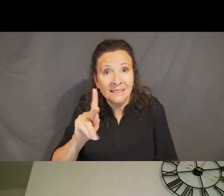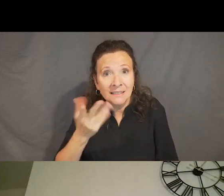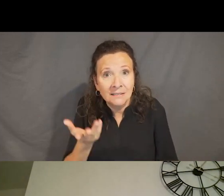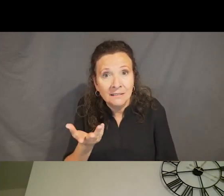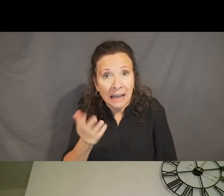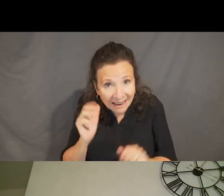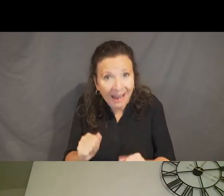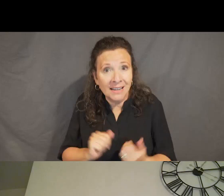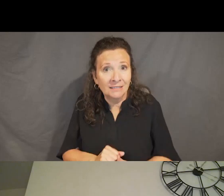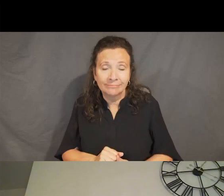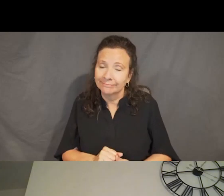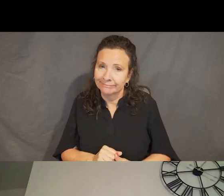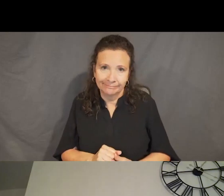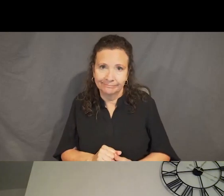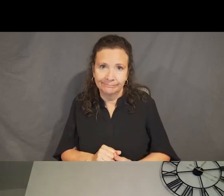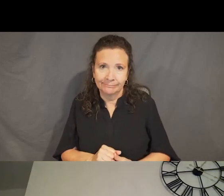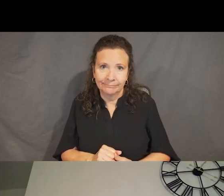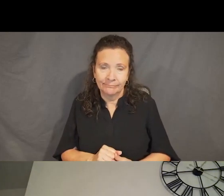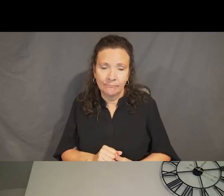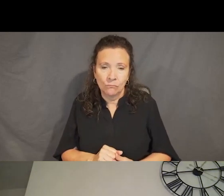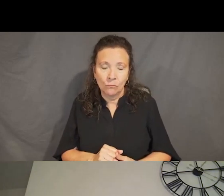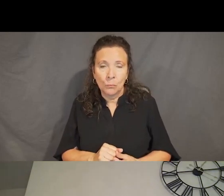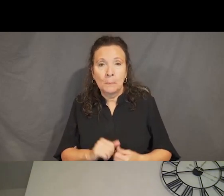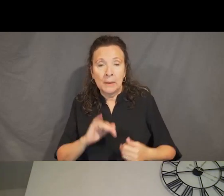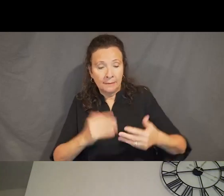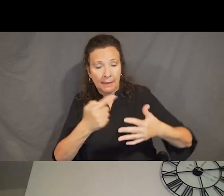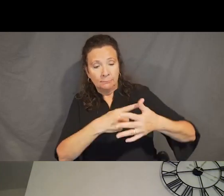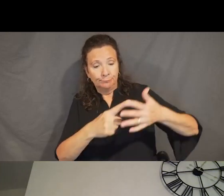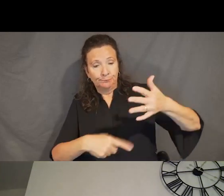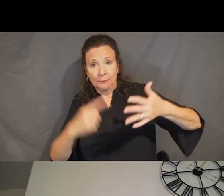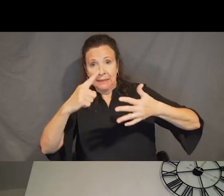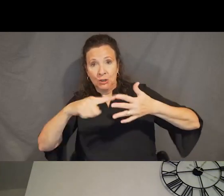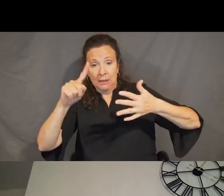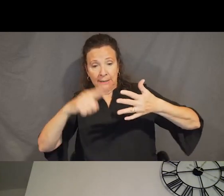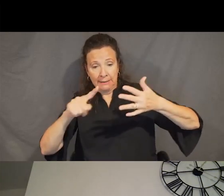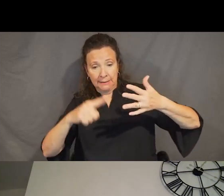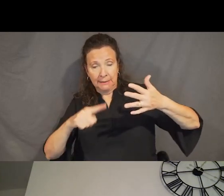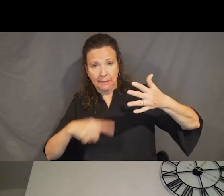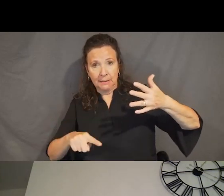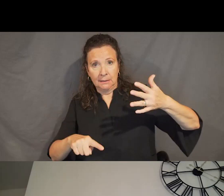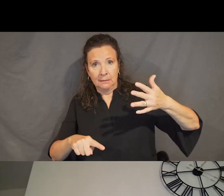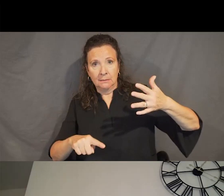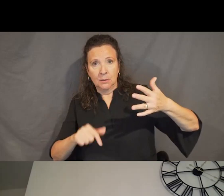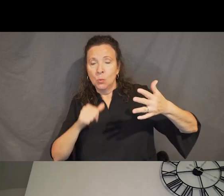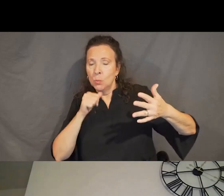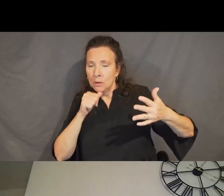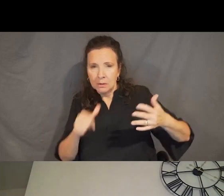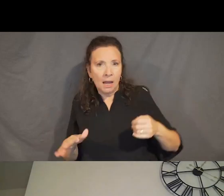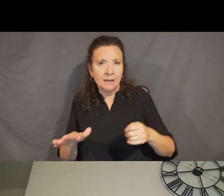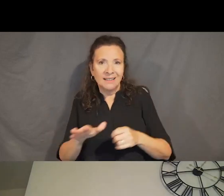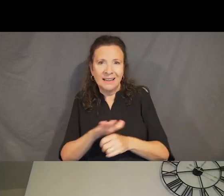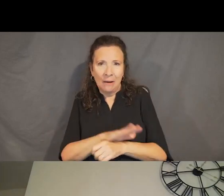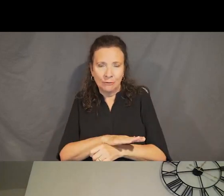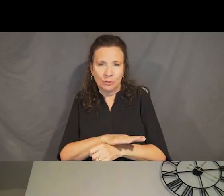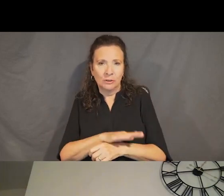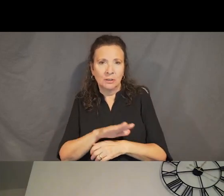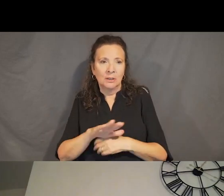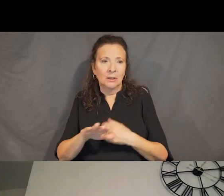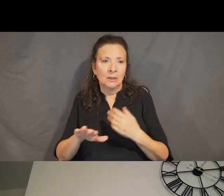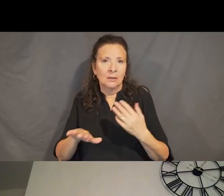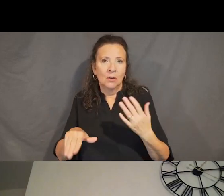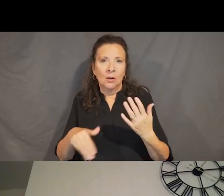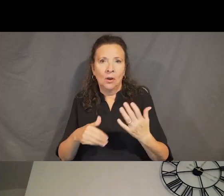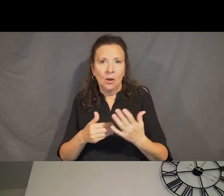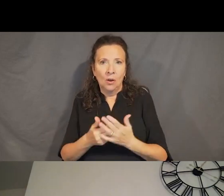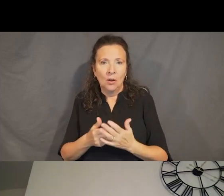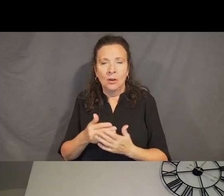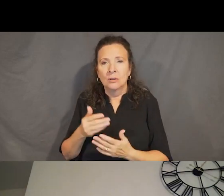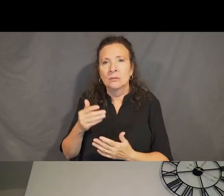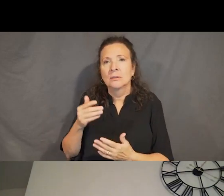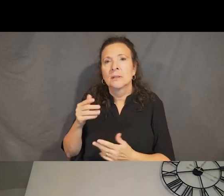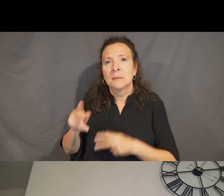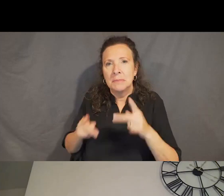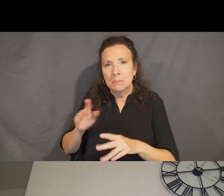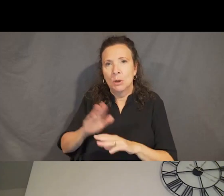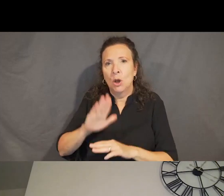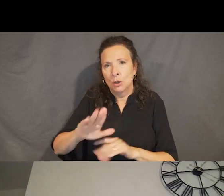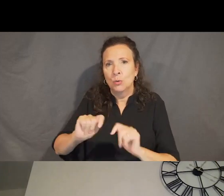don't cover all of the work that every person on a project team and their specific roles and the